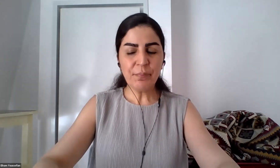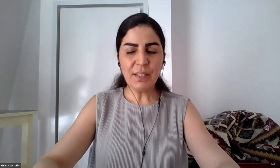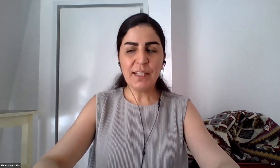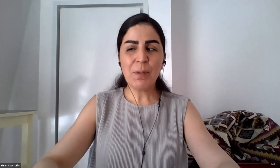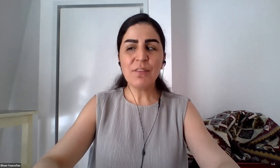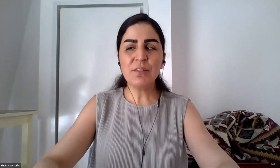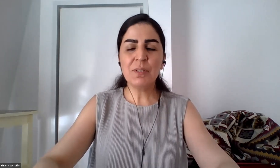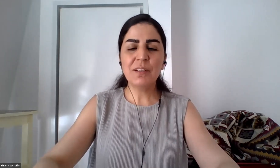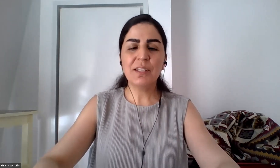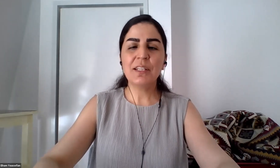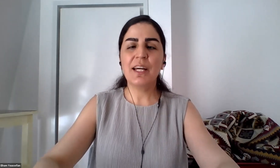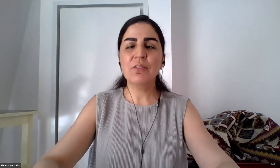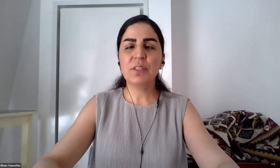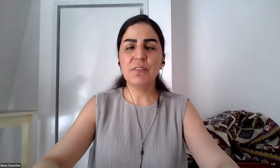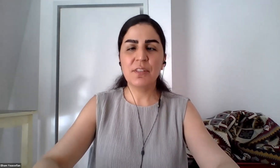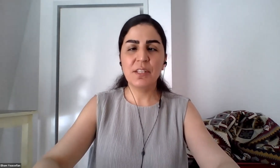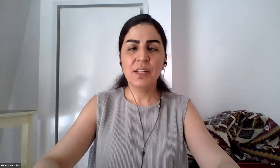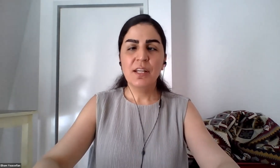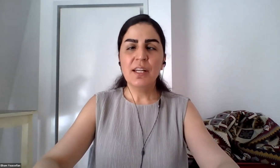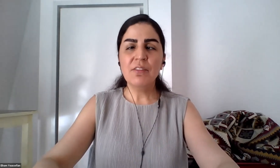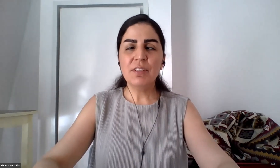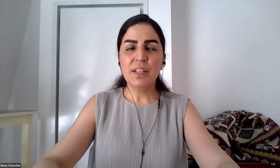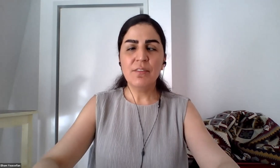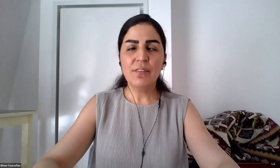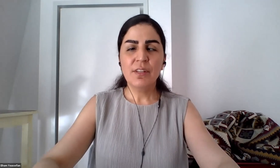you had just mentioned, the comments target the four corners of